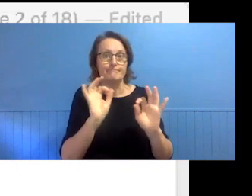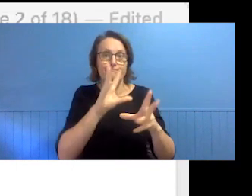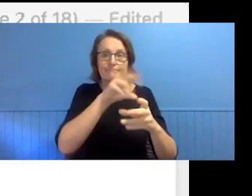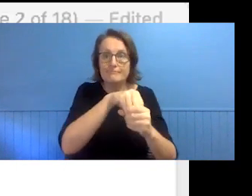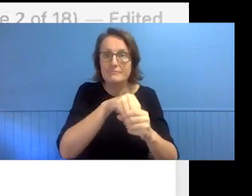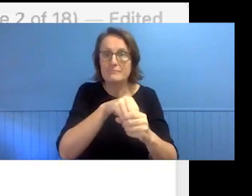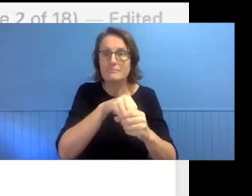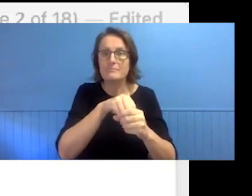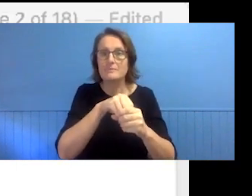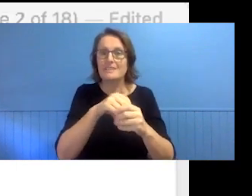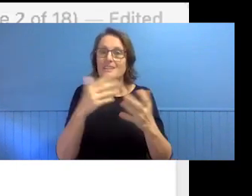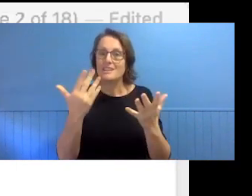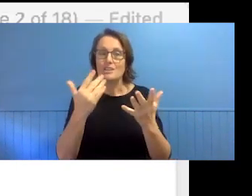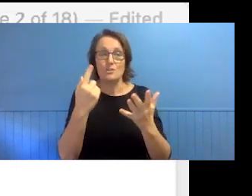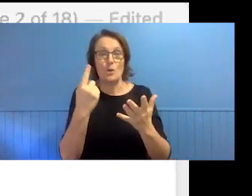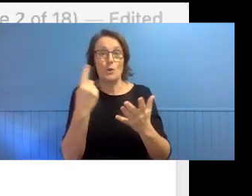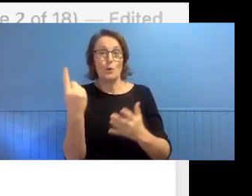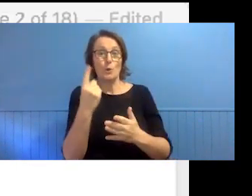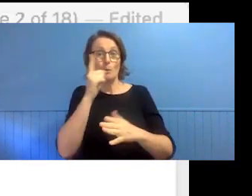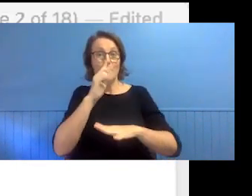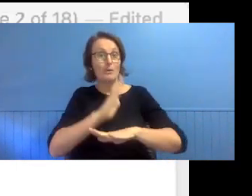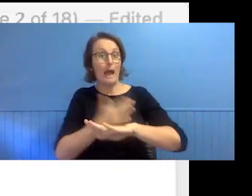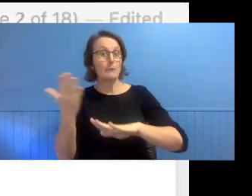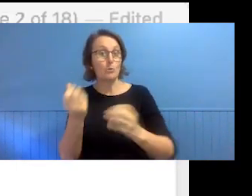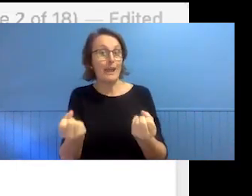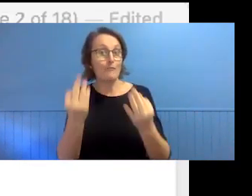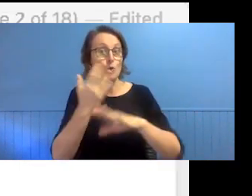groups that are not becoming more digitally included over time.